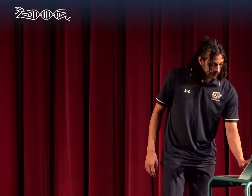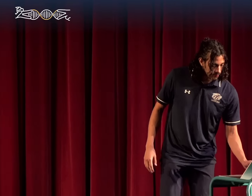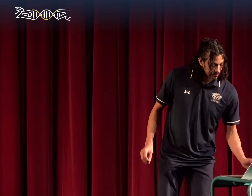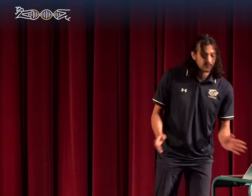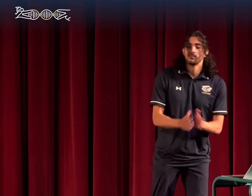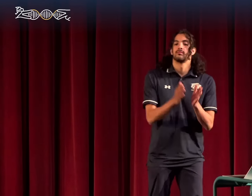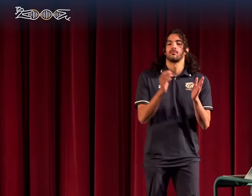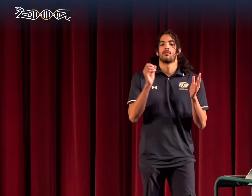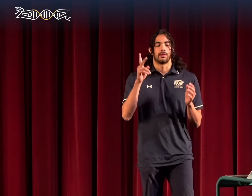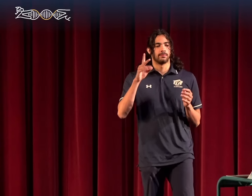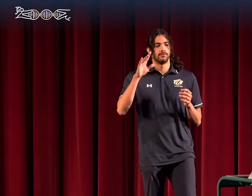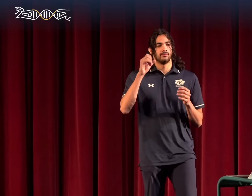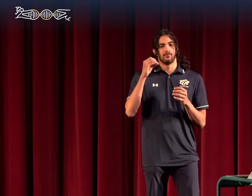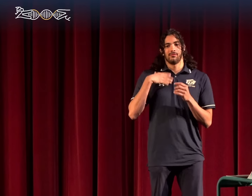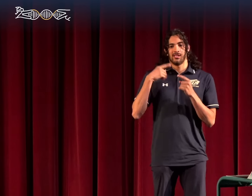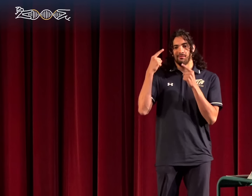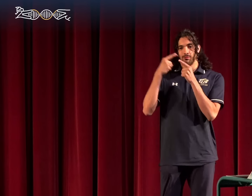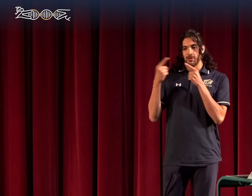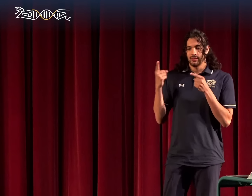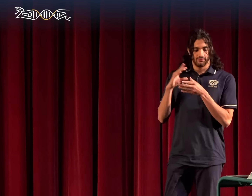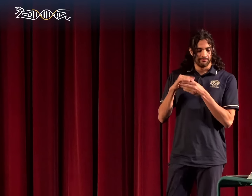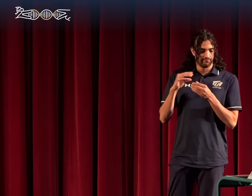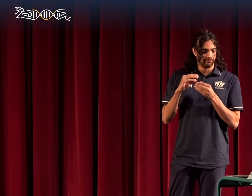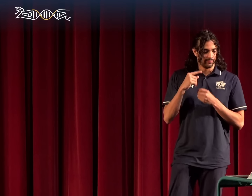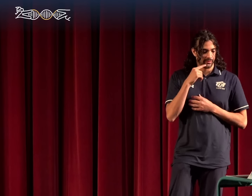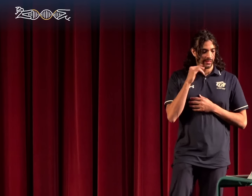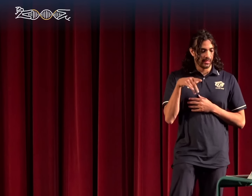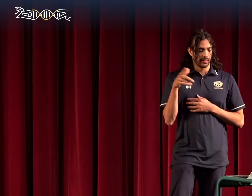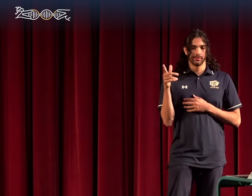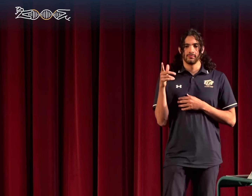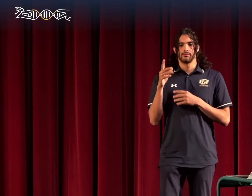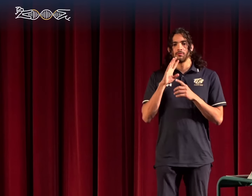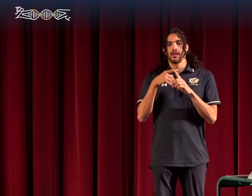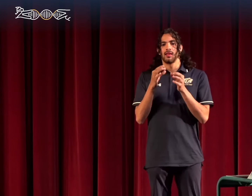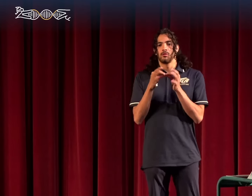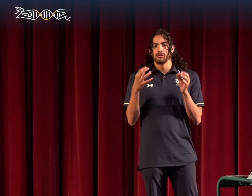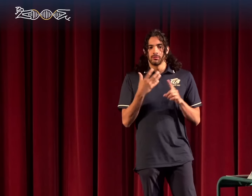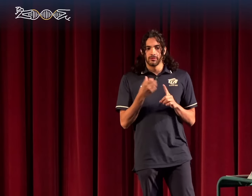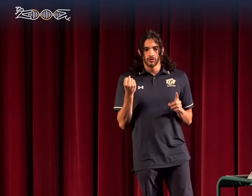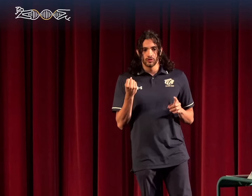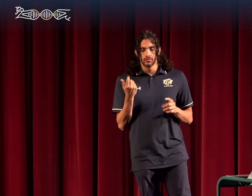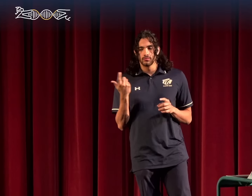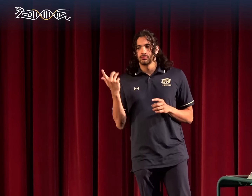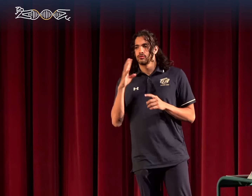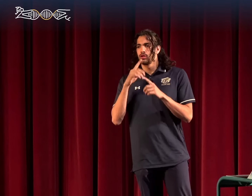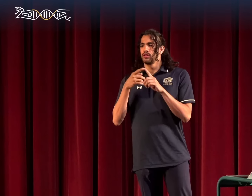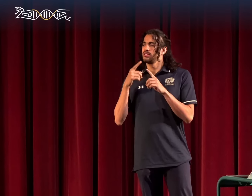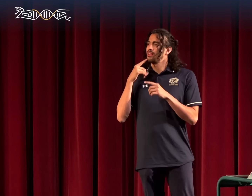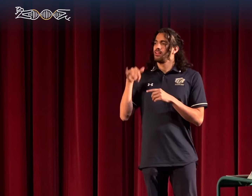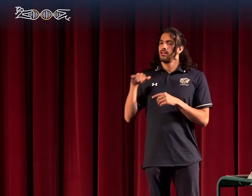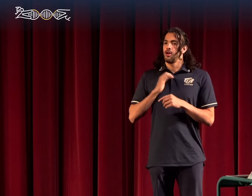Okay. My opponent here has said to us today that language deprivation is caused